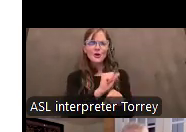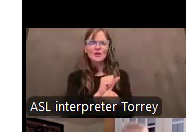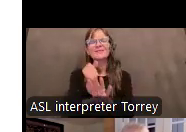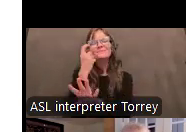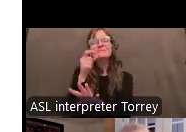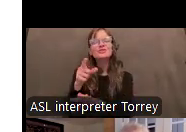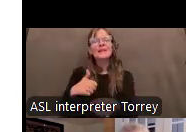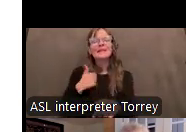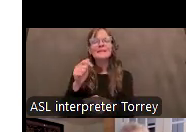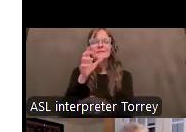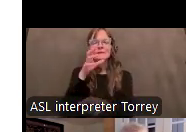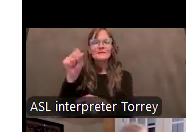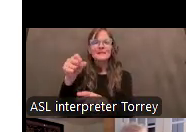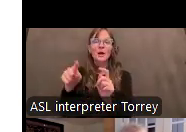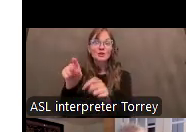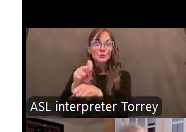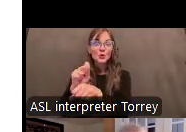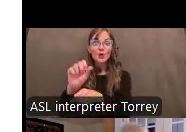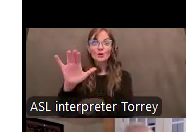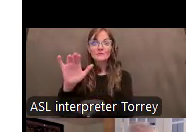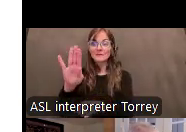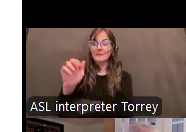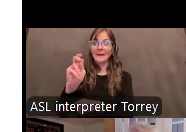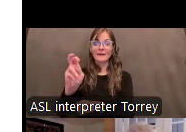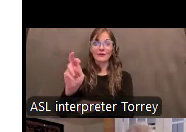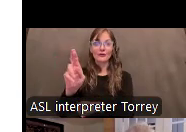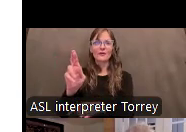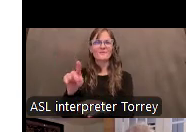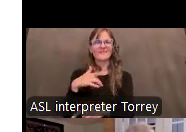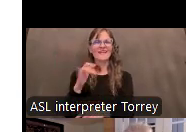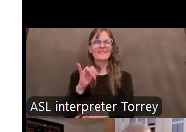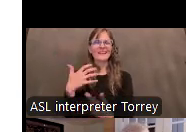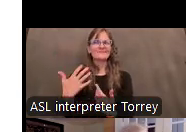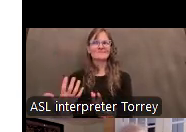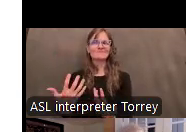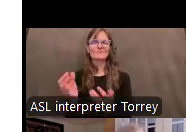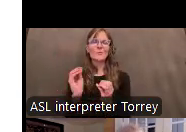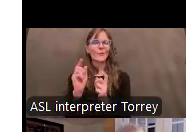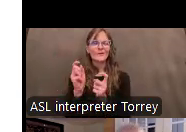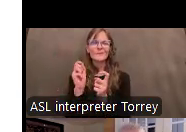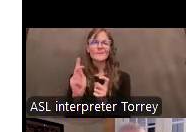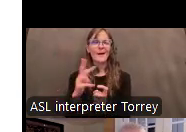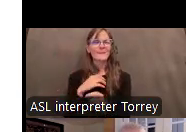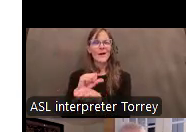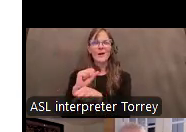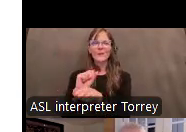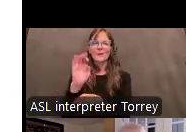And she asked to sign up as a WisCaregiver Careers CDCP. We have many others in our experience too,